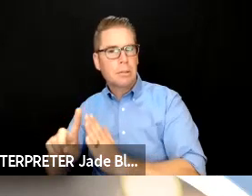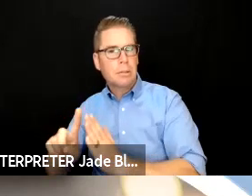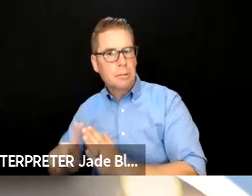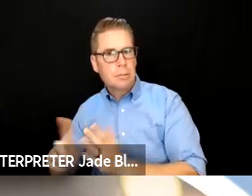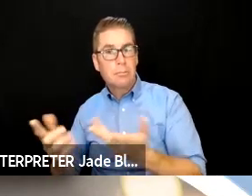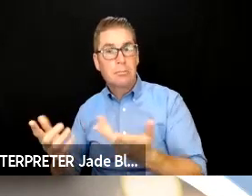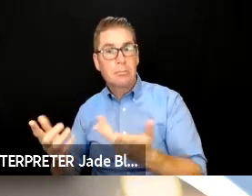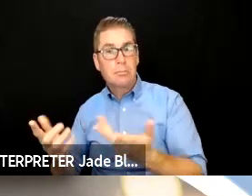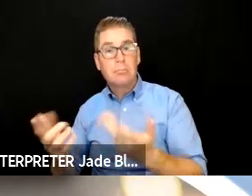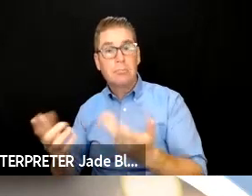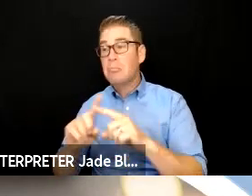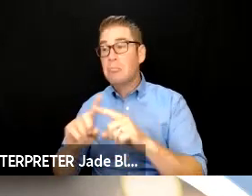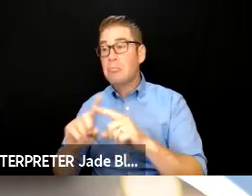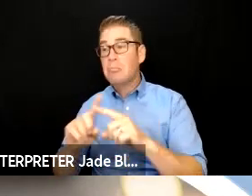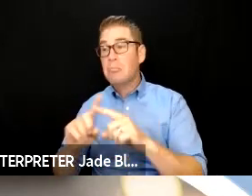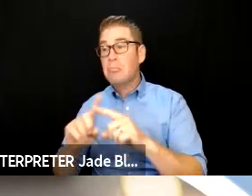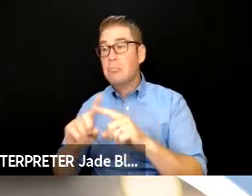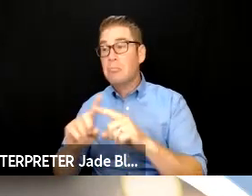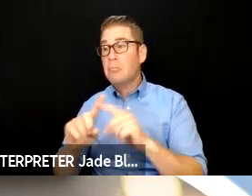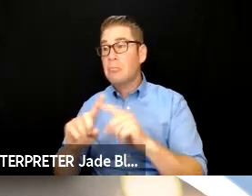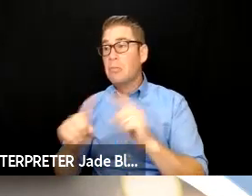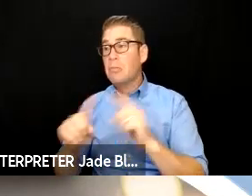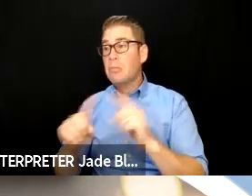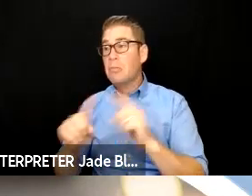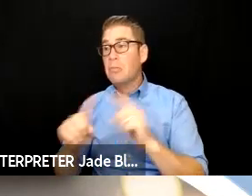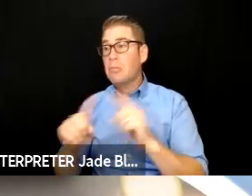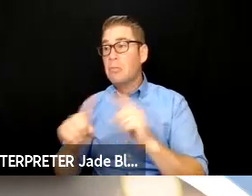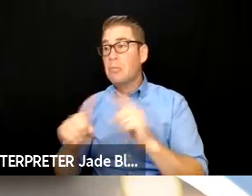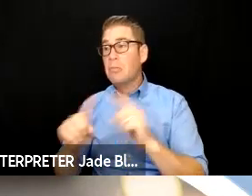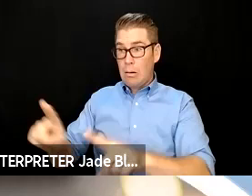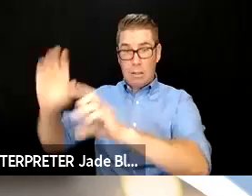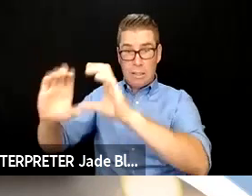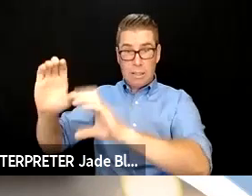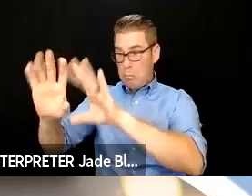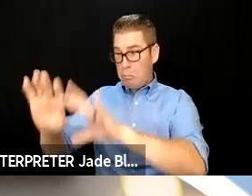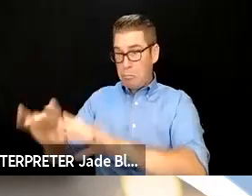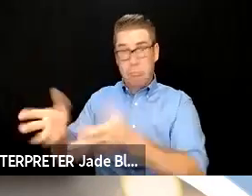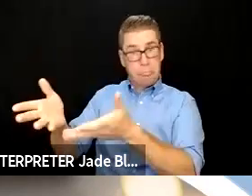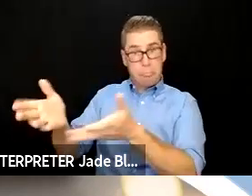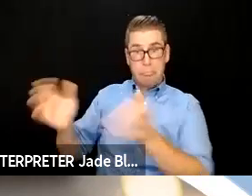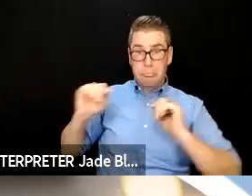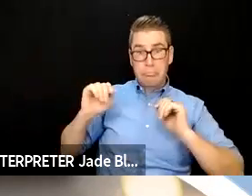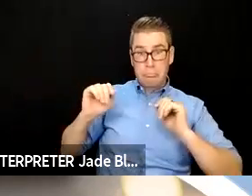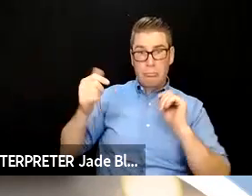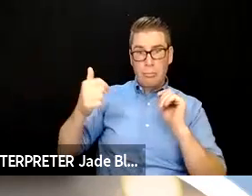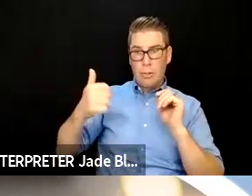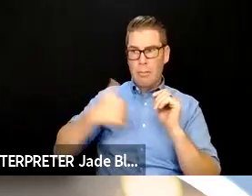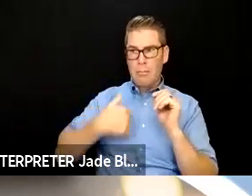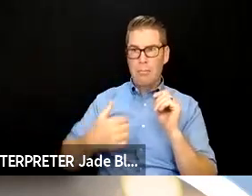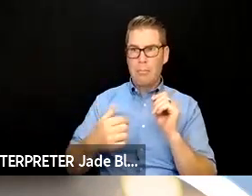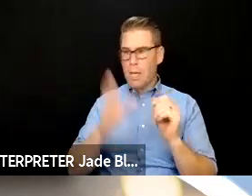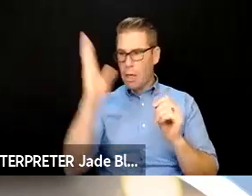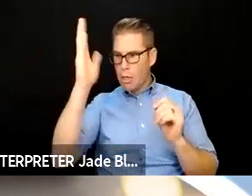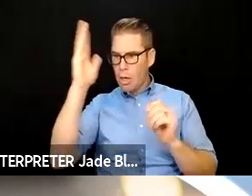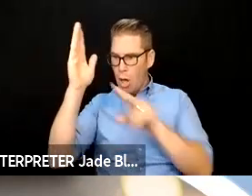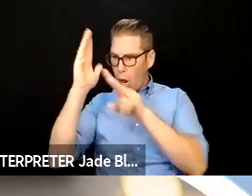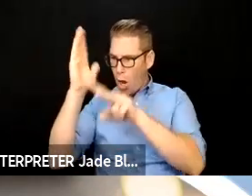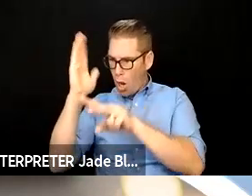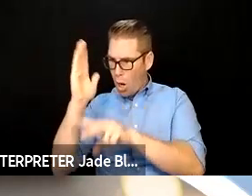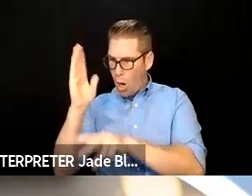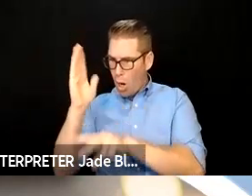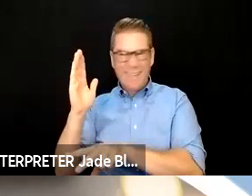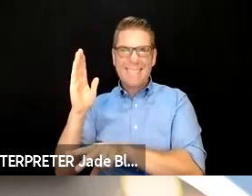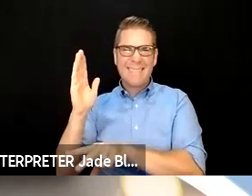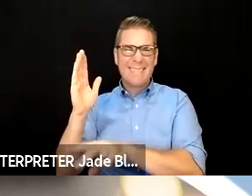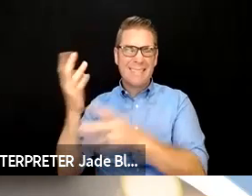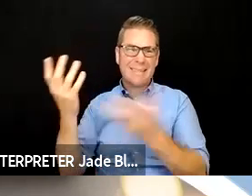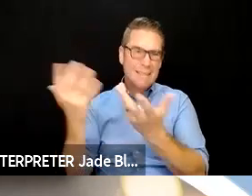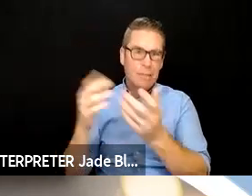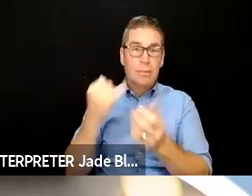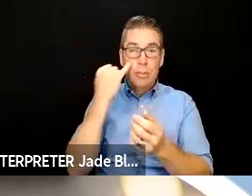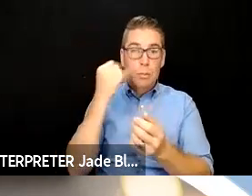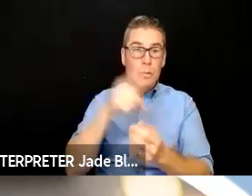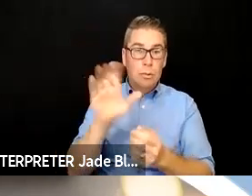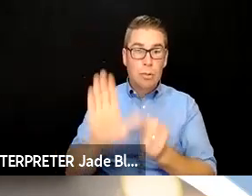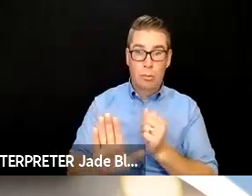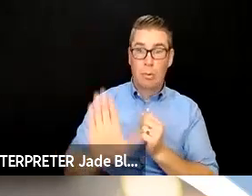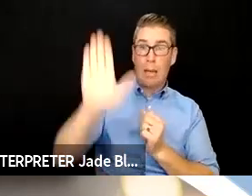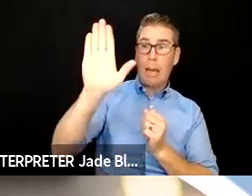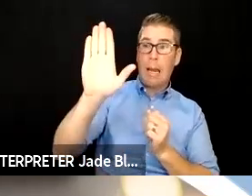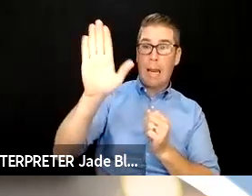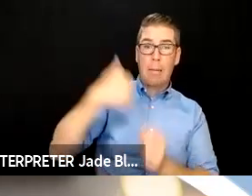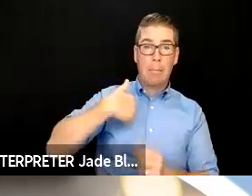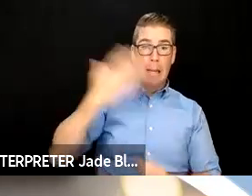Sally Potter: That you have, I can't promise that I will see everything that's in the chat. Probably, probably not too much. But if you do, raise your hand. And I don't see it. Susie can let me know and then